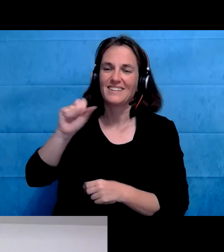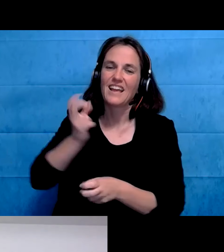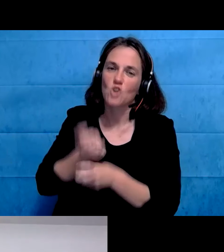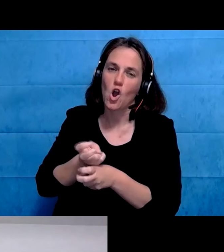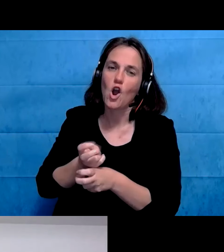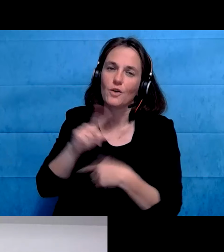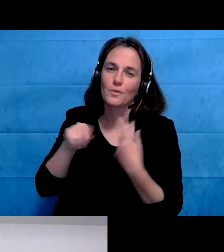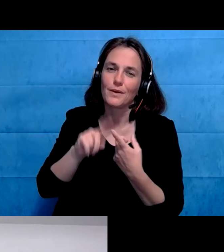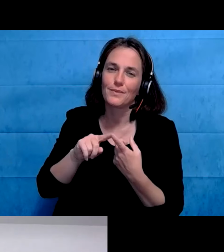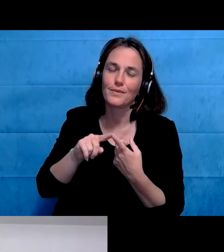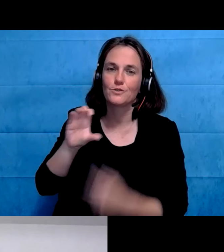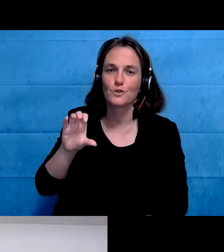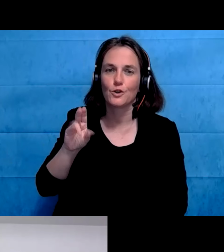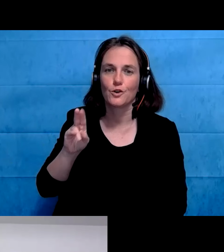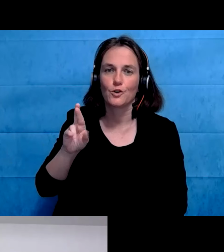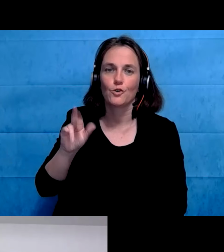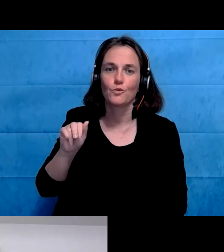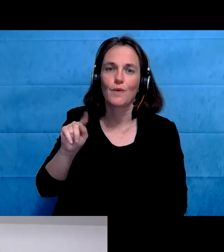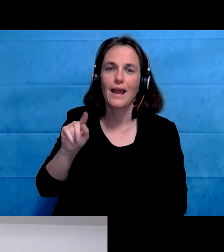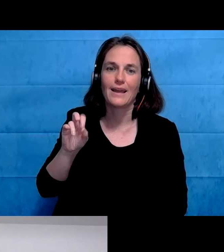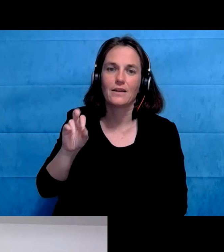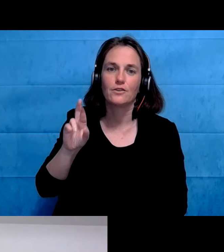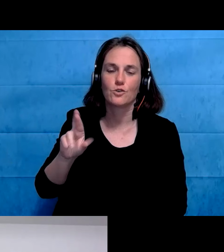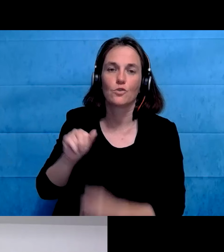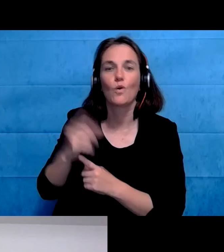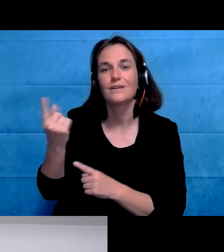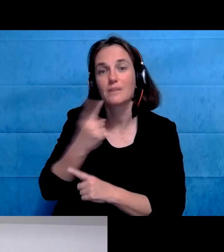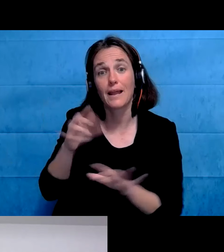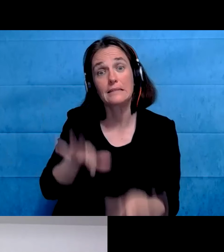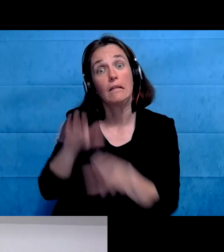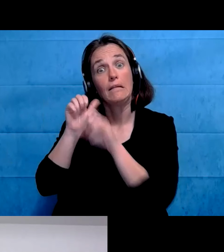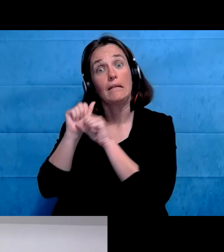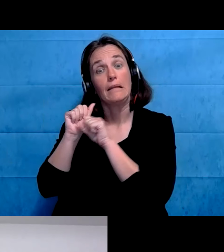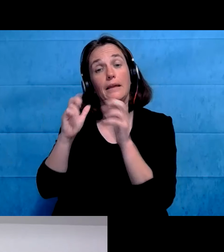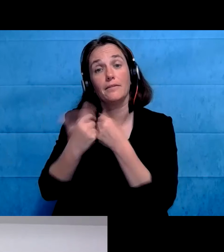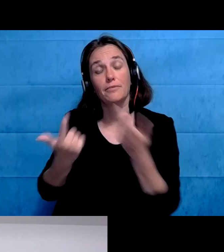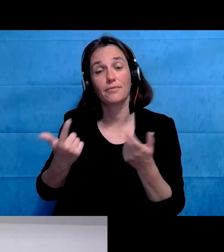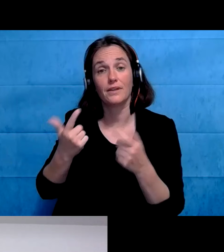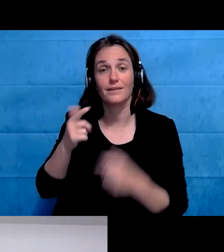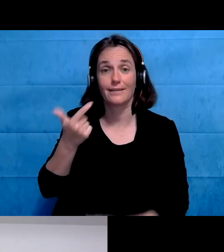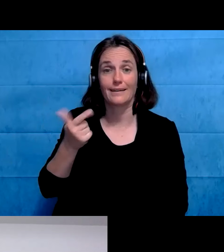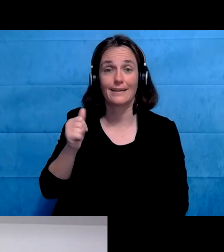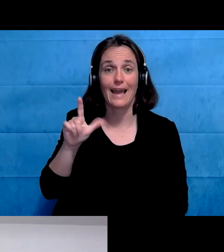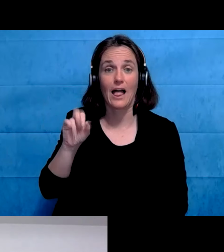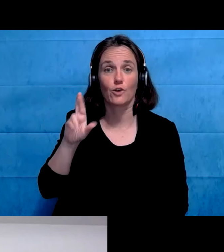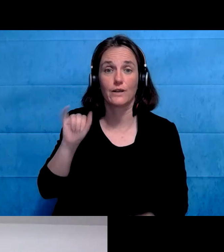or someone monitoring a gallery to leave the gallery and then go all the way to the front just to get that one item for people.